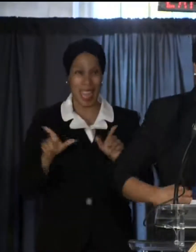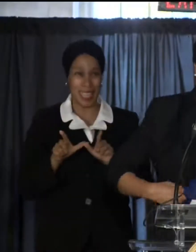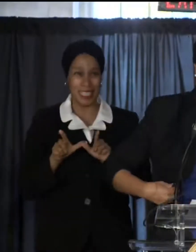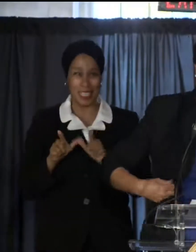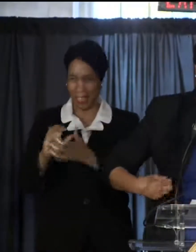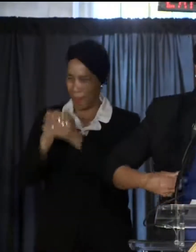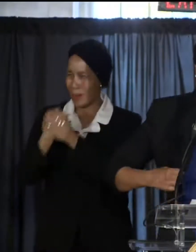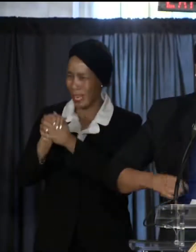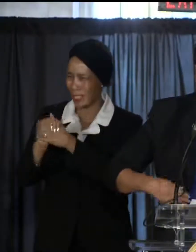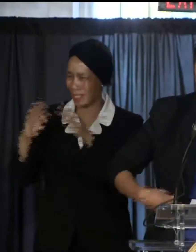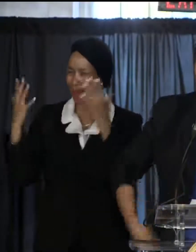APPLAUSE.